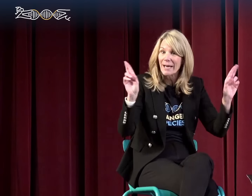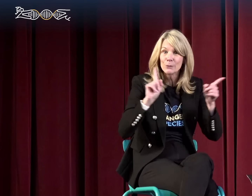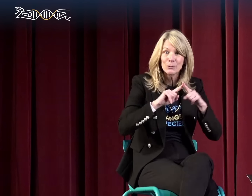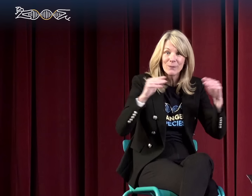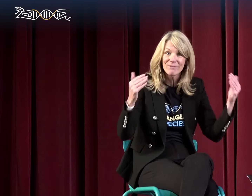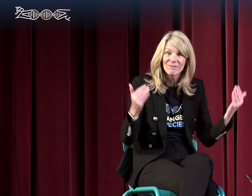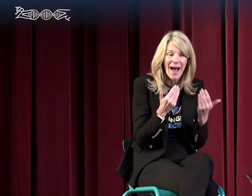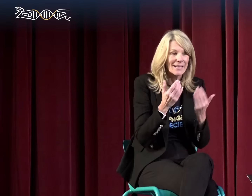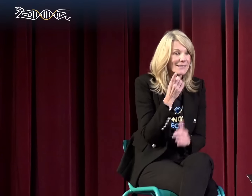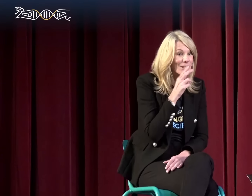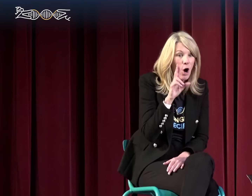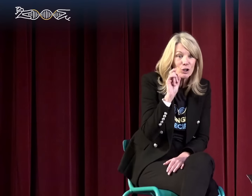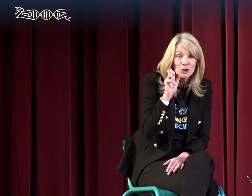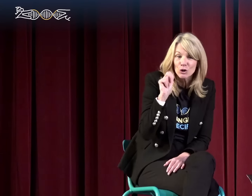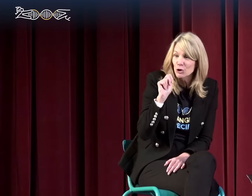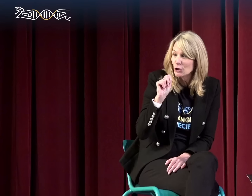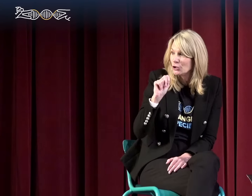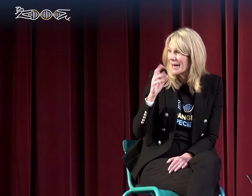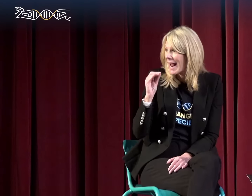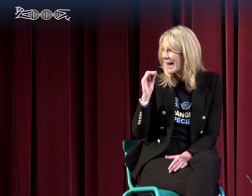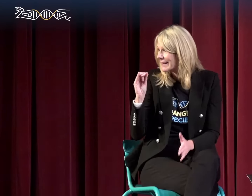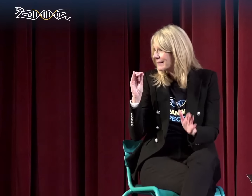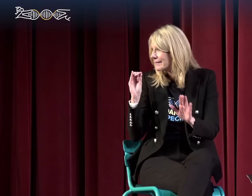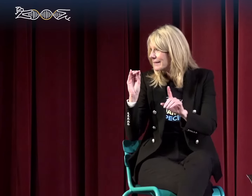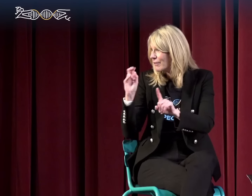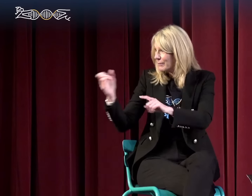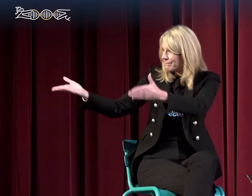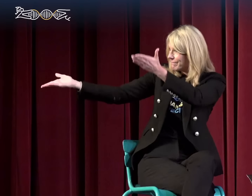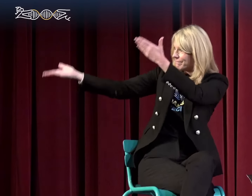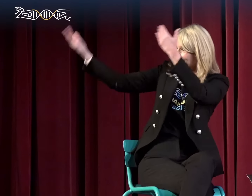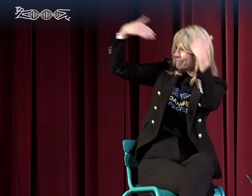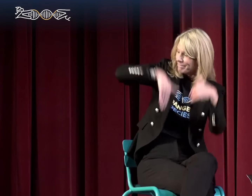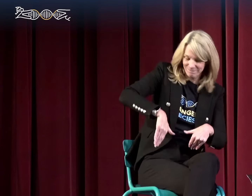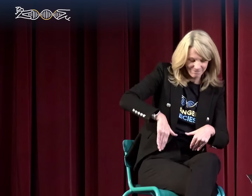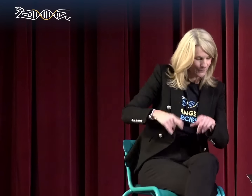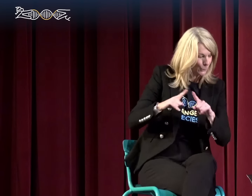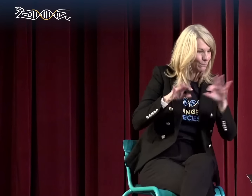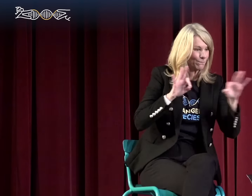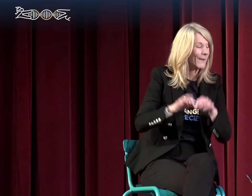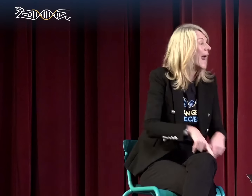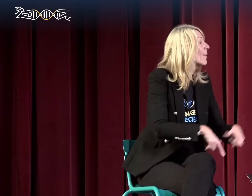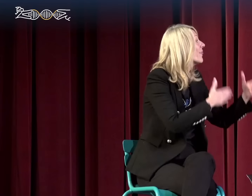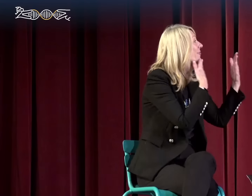With that, I would like to invite up Dr. Stern and debate team. A round of